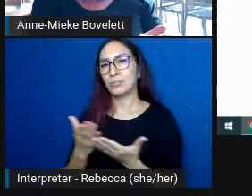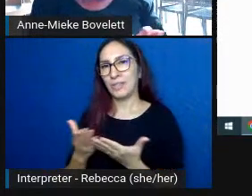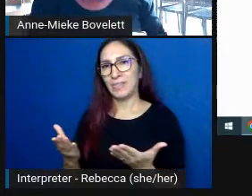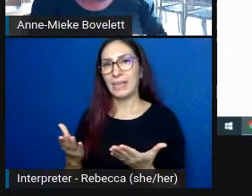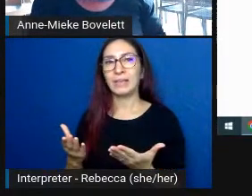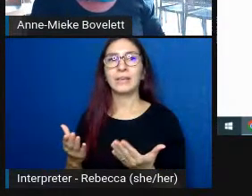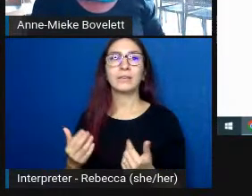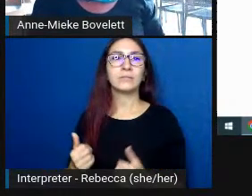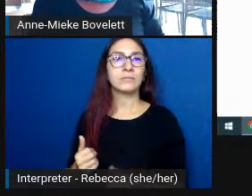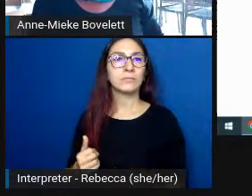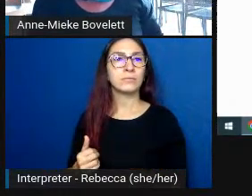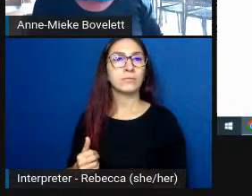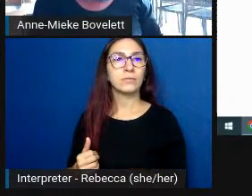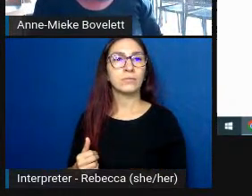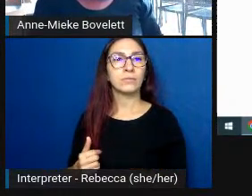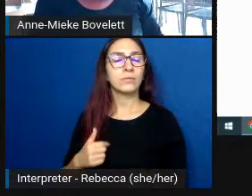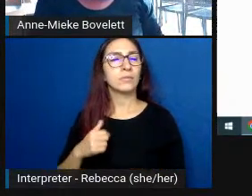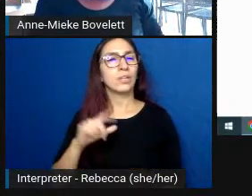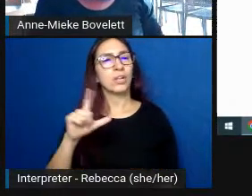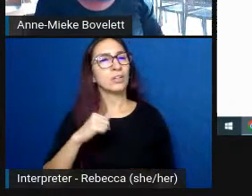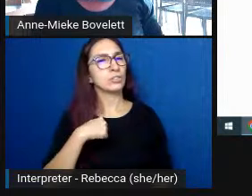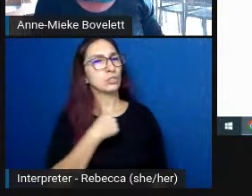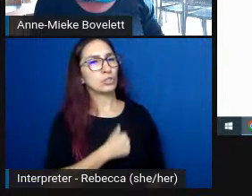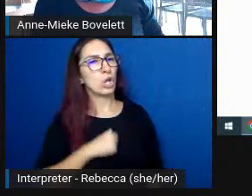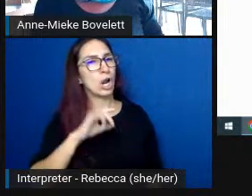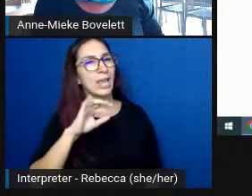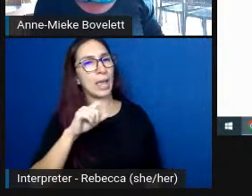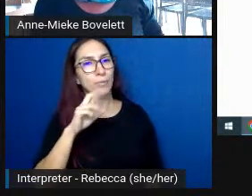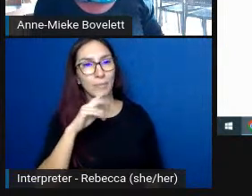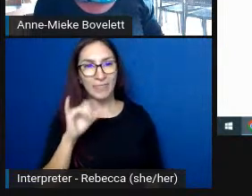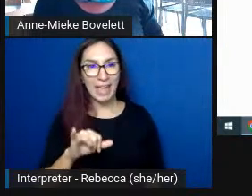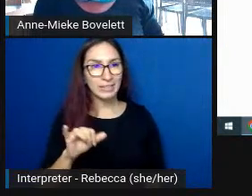I would say with a bit of screenreader knowledge Anne Bolelett: Here is the thing.